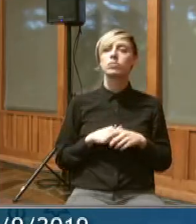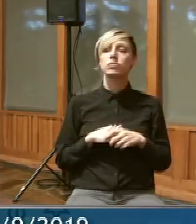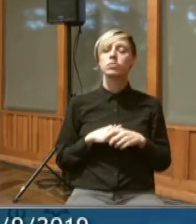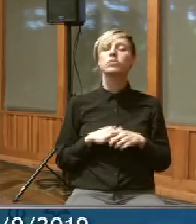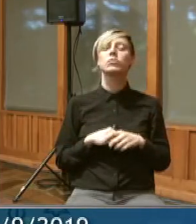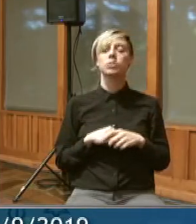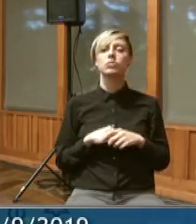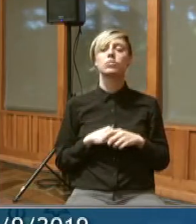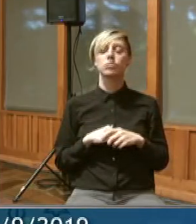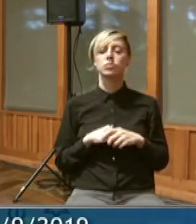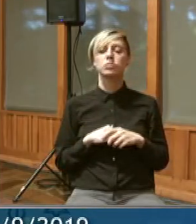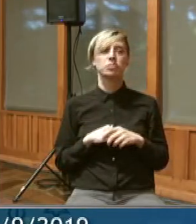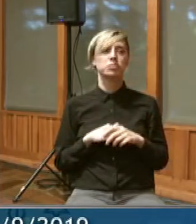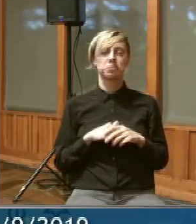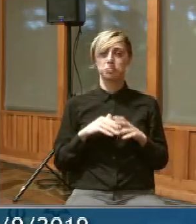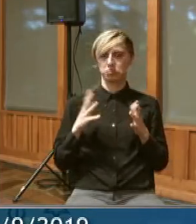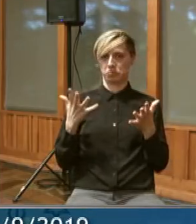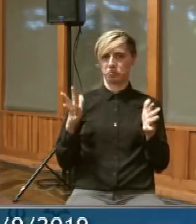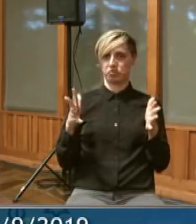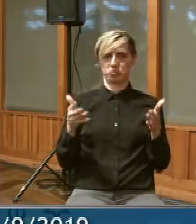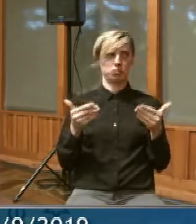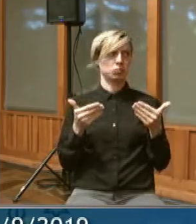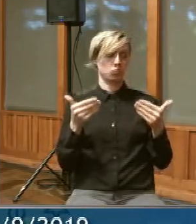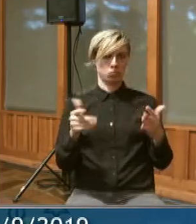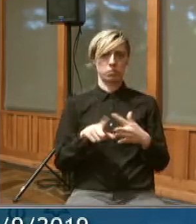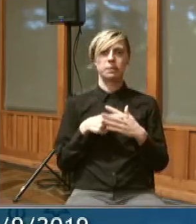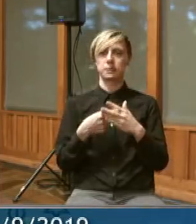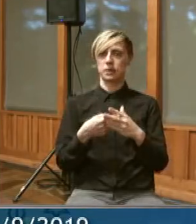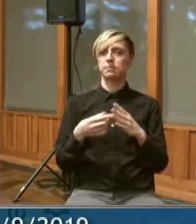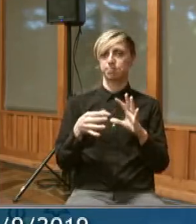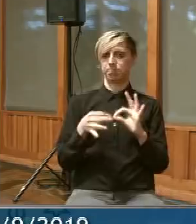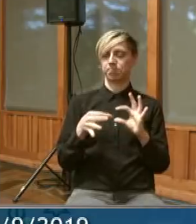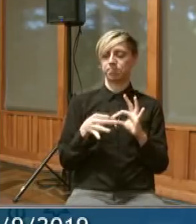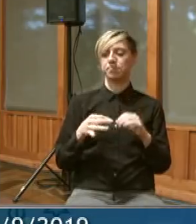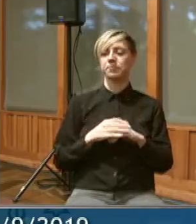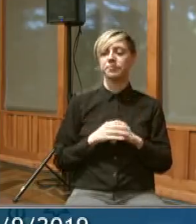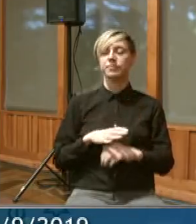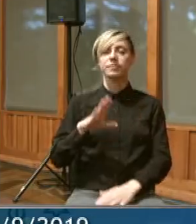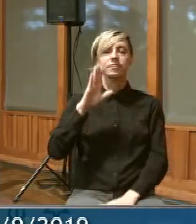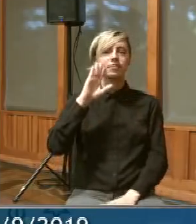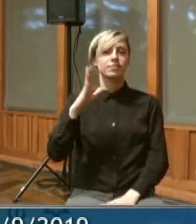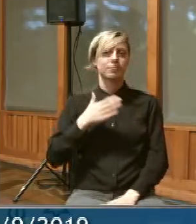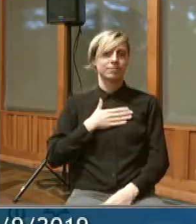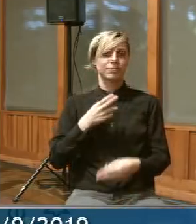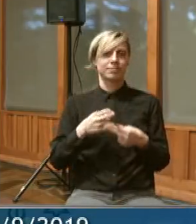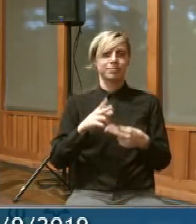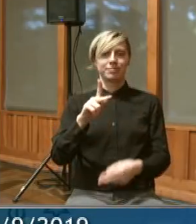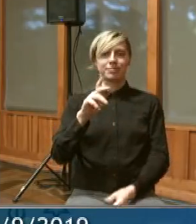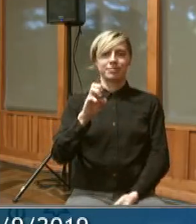ELSE? ANY SMALL CHILDREN WITH ADULTS WHO WANT TO TESTIFY.